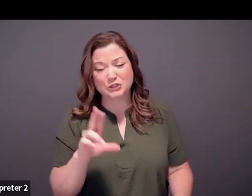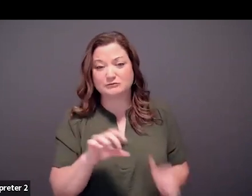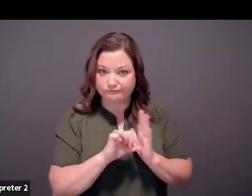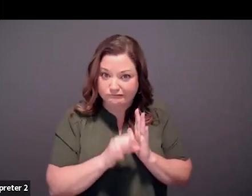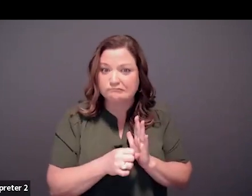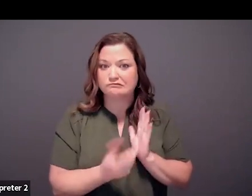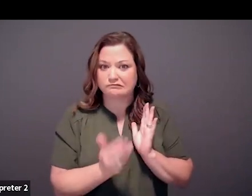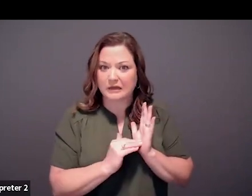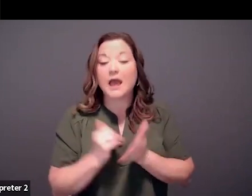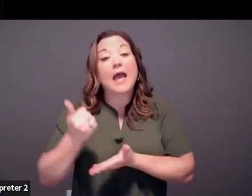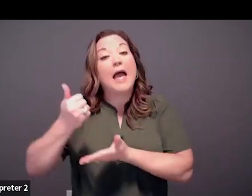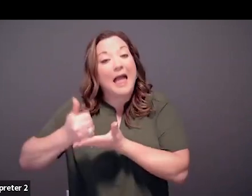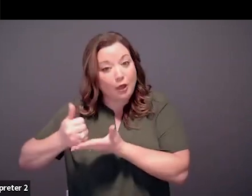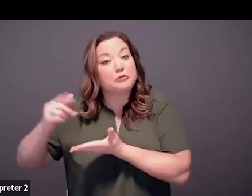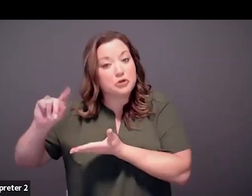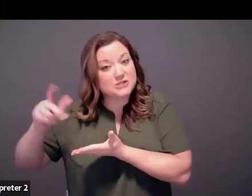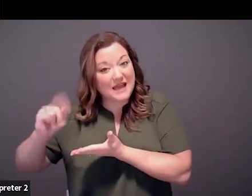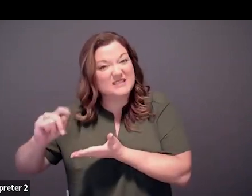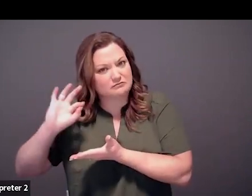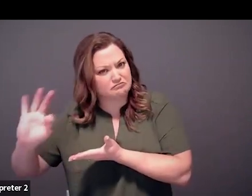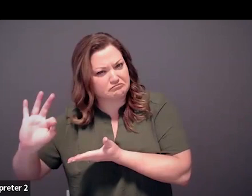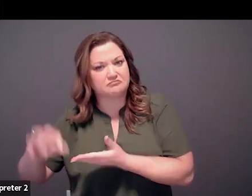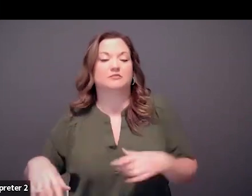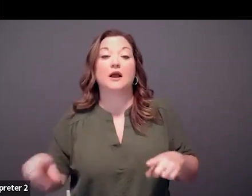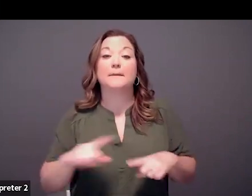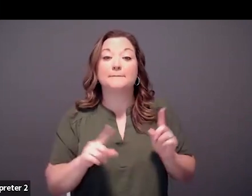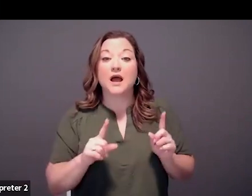helper text, the thing is, when you enter-- as soon as you start entering